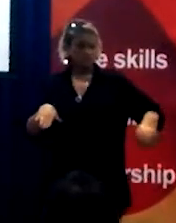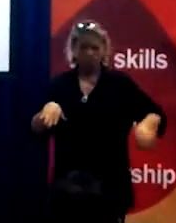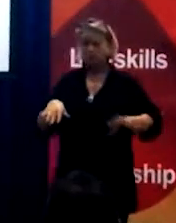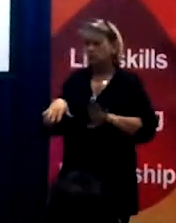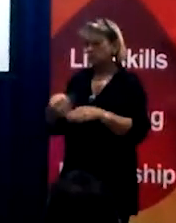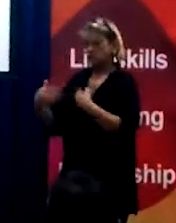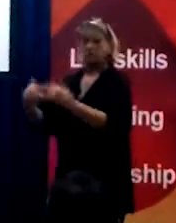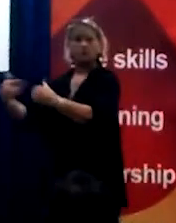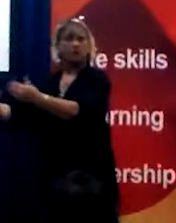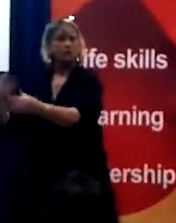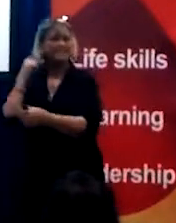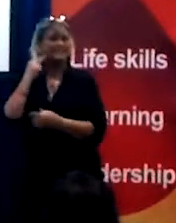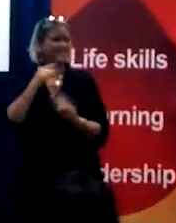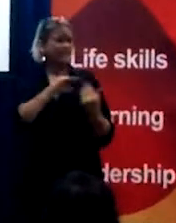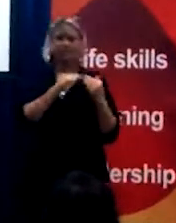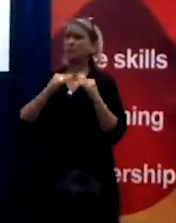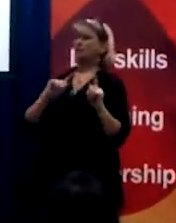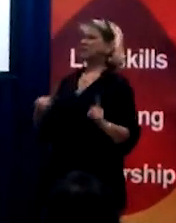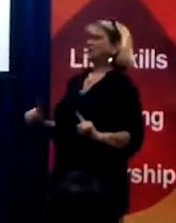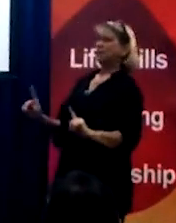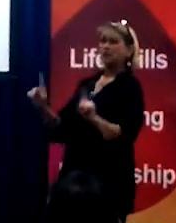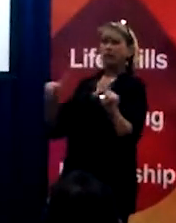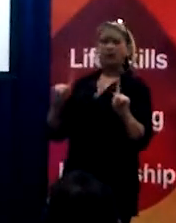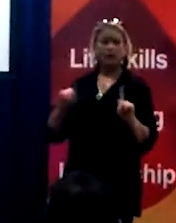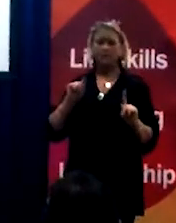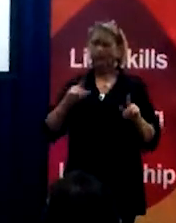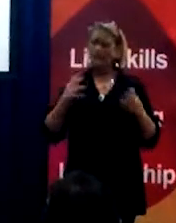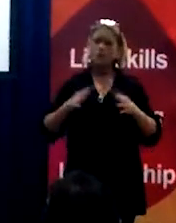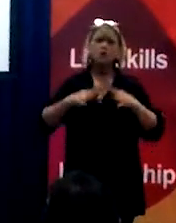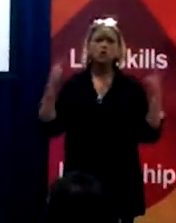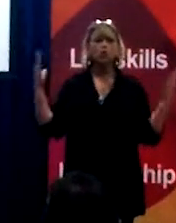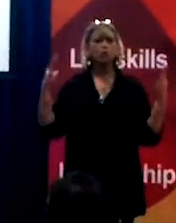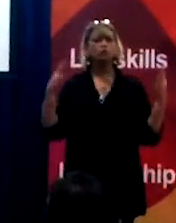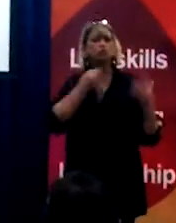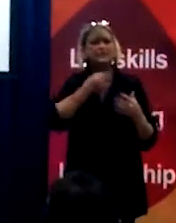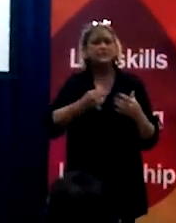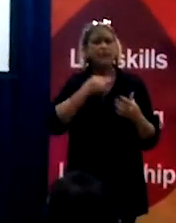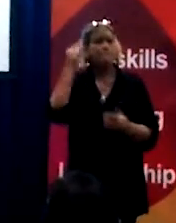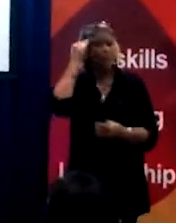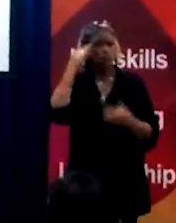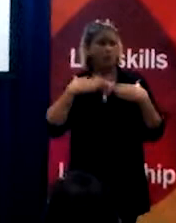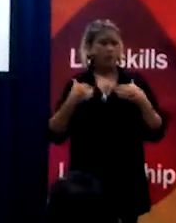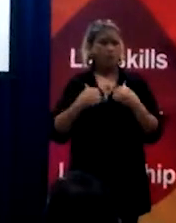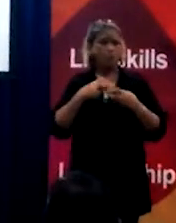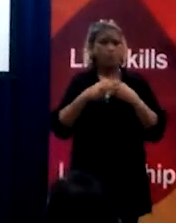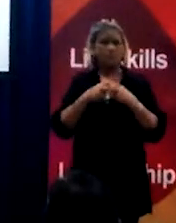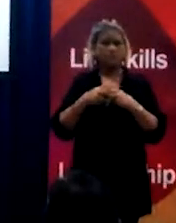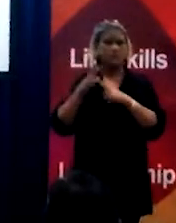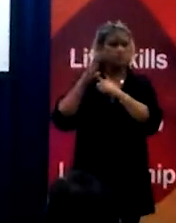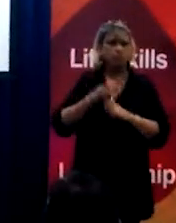that in the Deaf population there is a much higher risk of mental health problems than in the Hearing population.